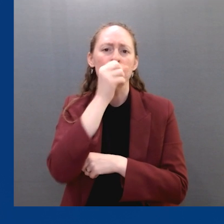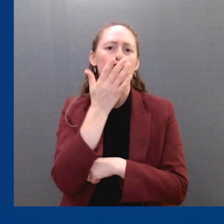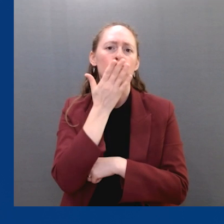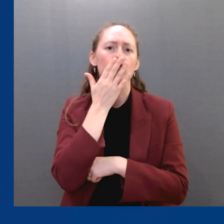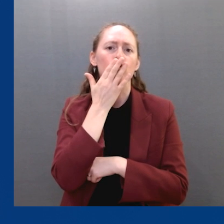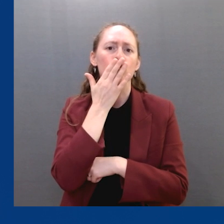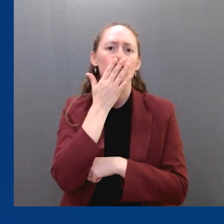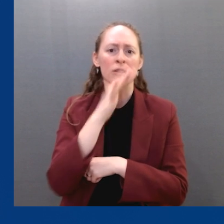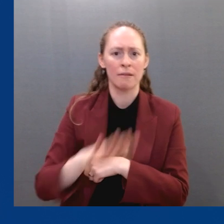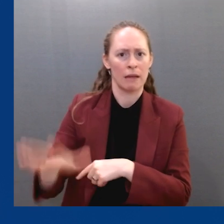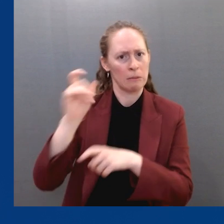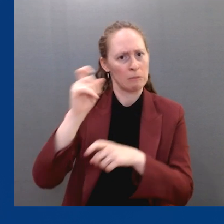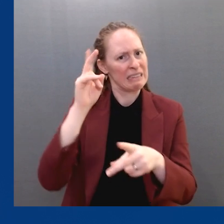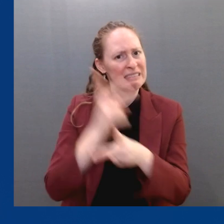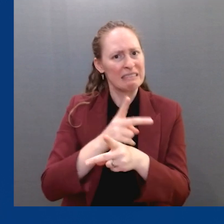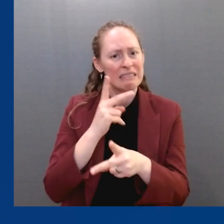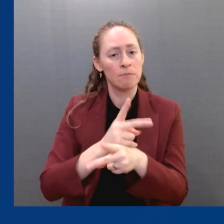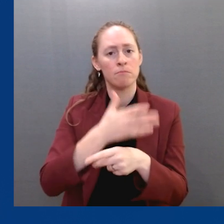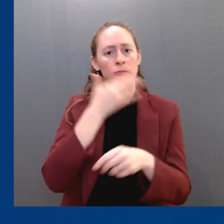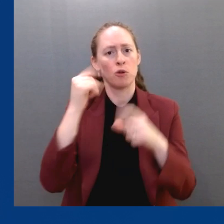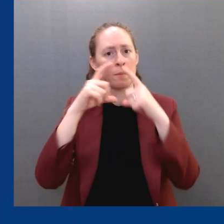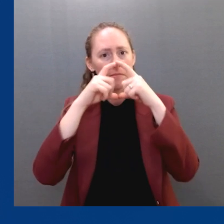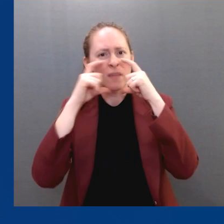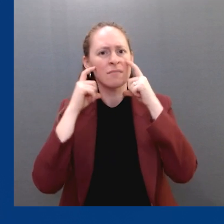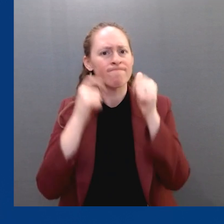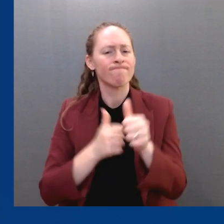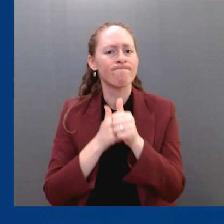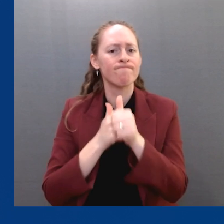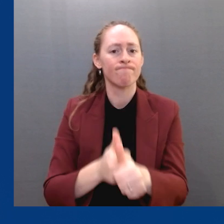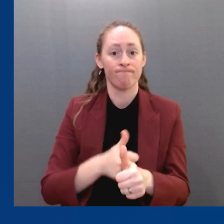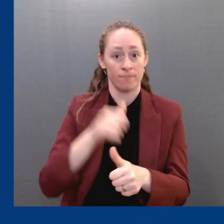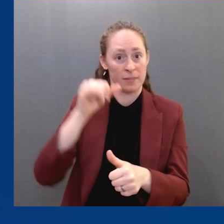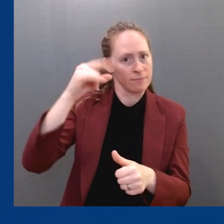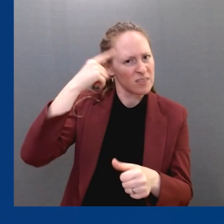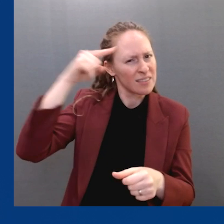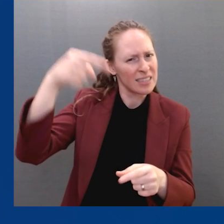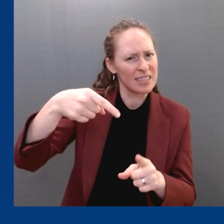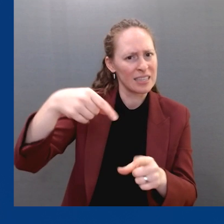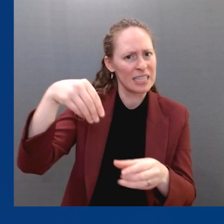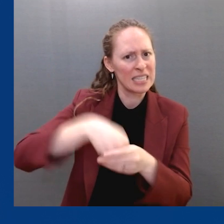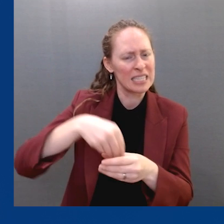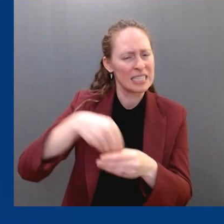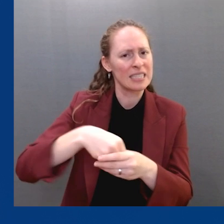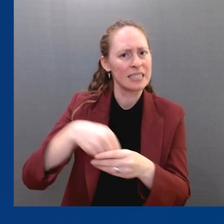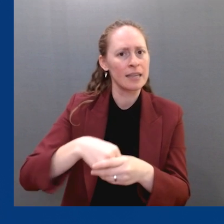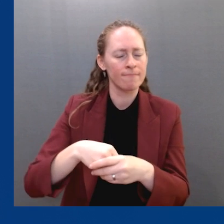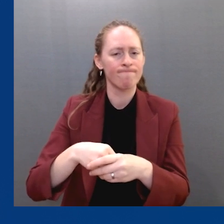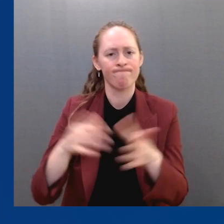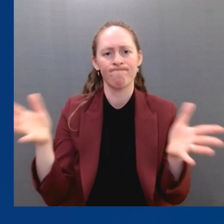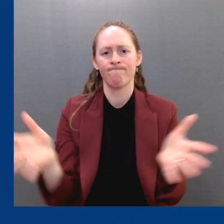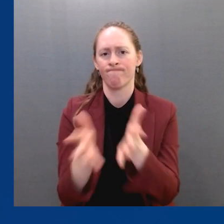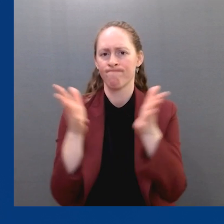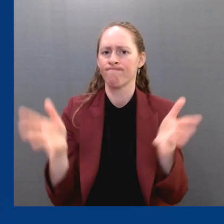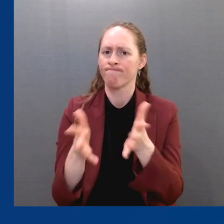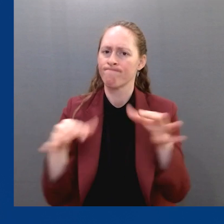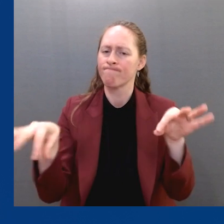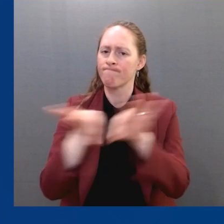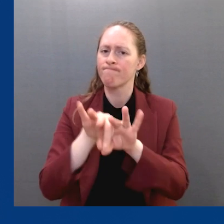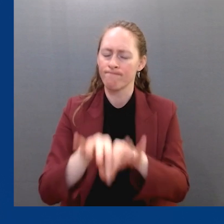and that individuals wear a mask in indoor public settings to protect themselves against infection. We also reported last Thursday